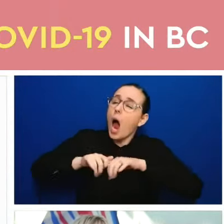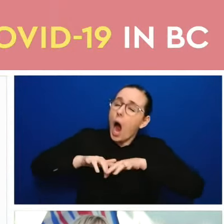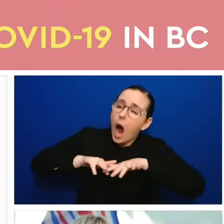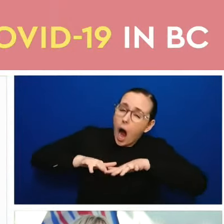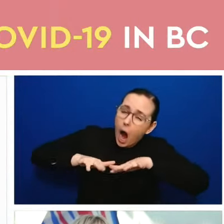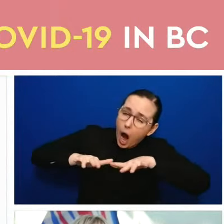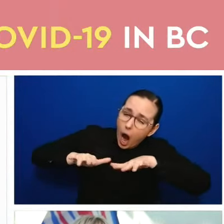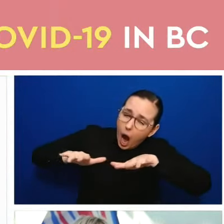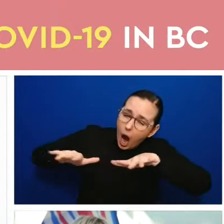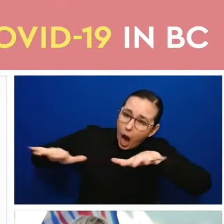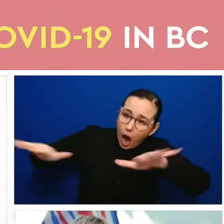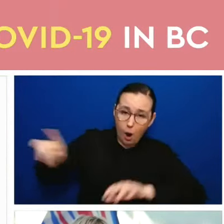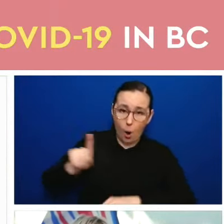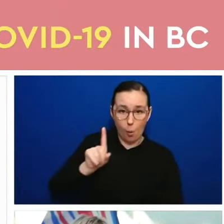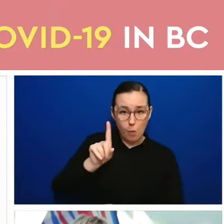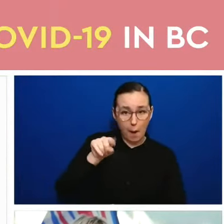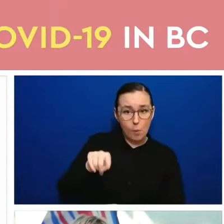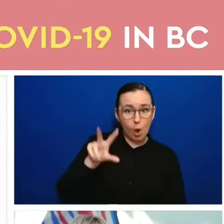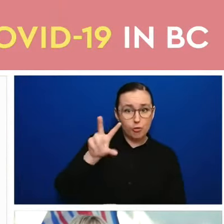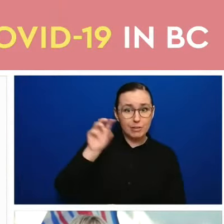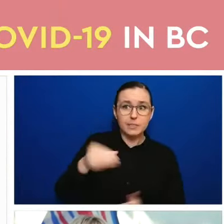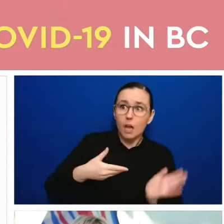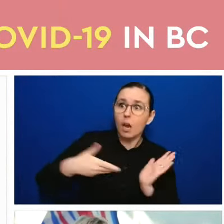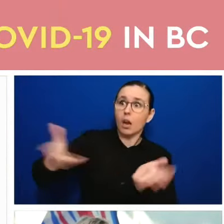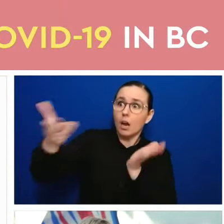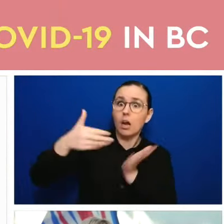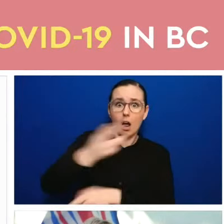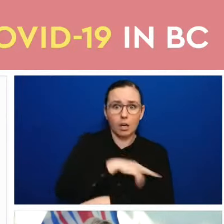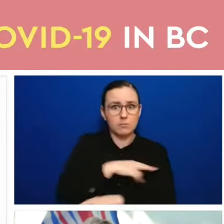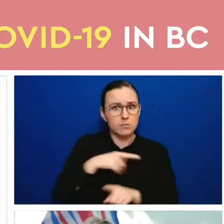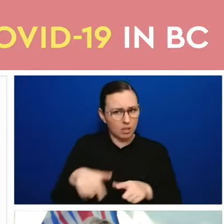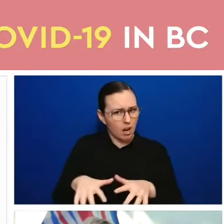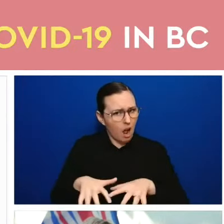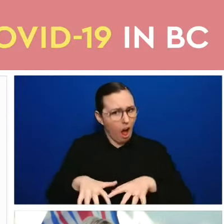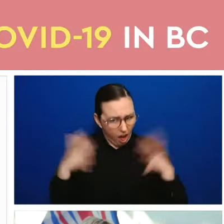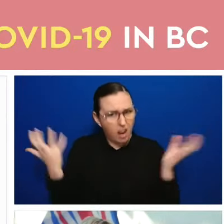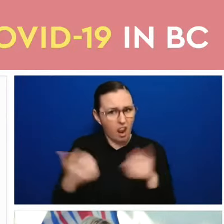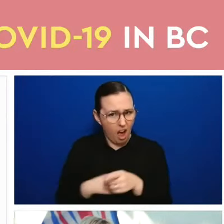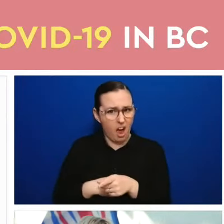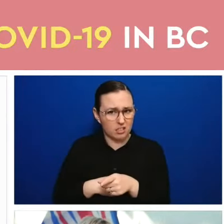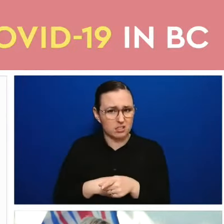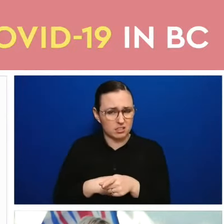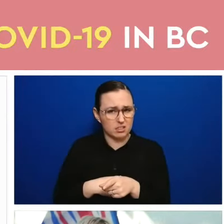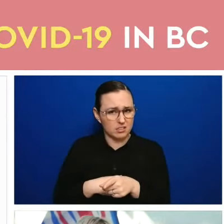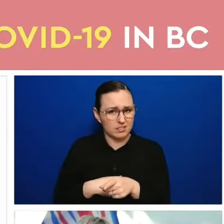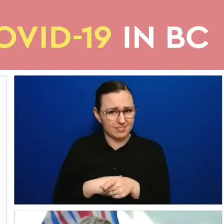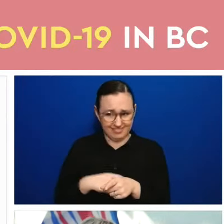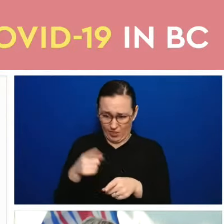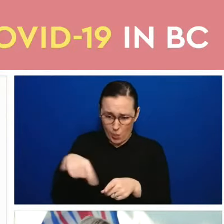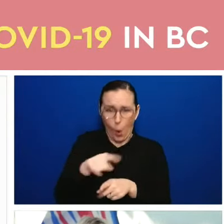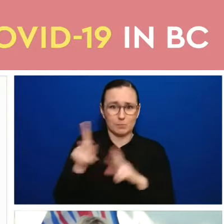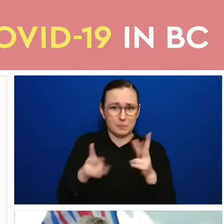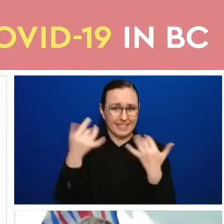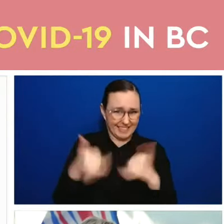And we see from this -- these data that it's incredibly important that we -- the high